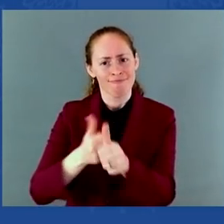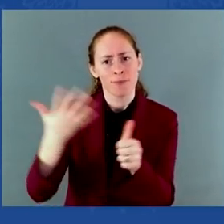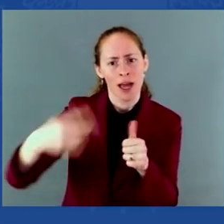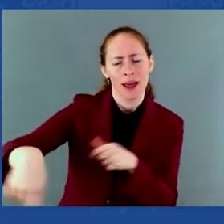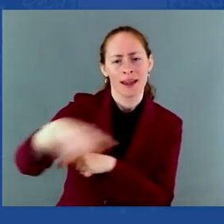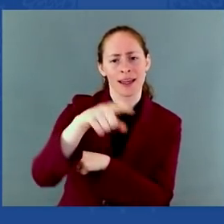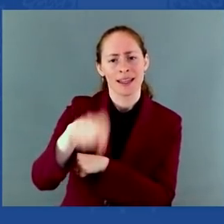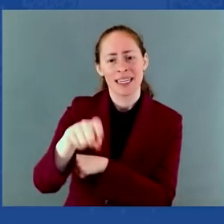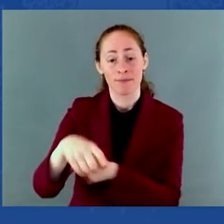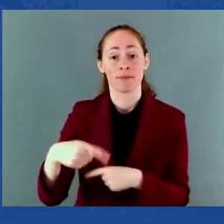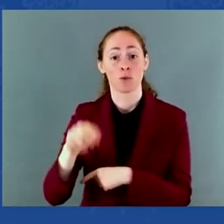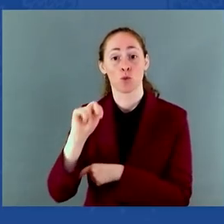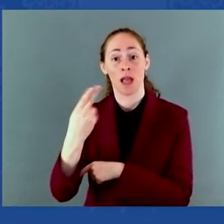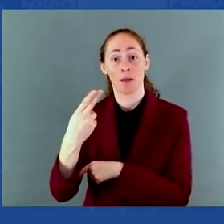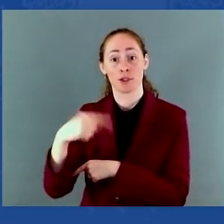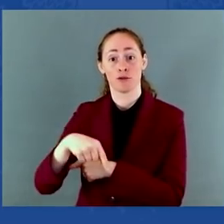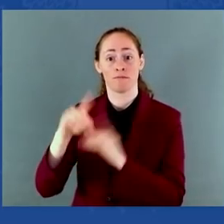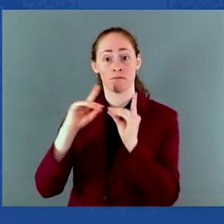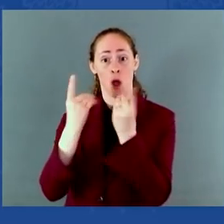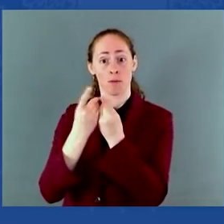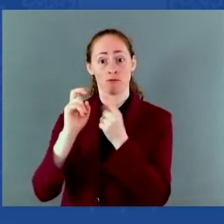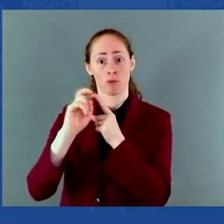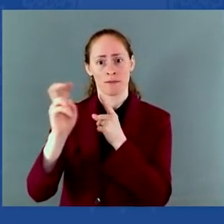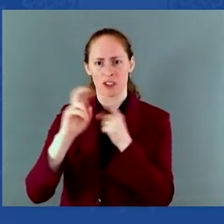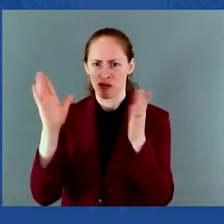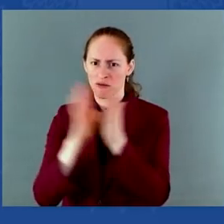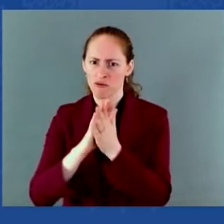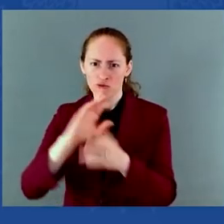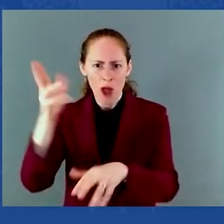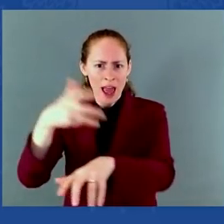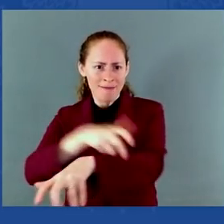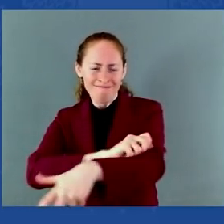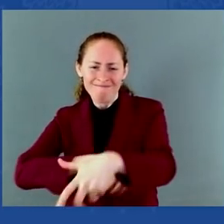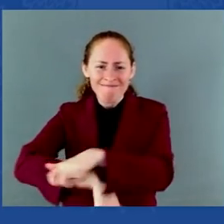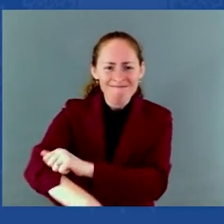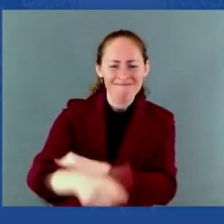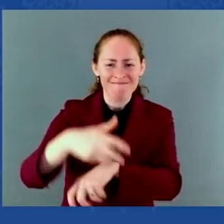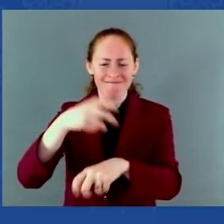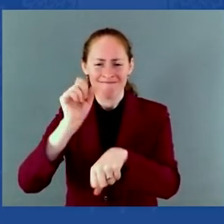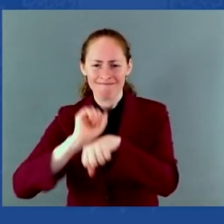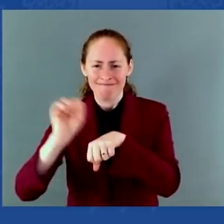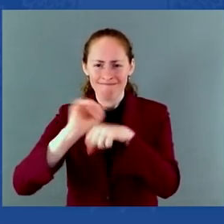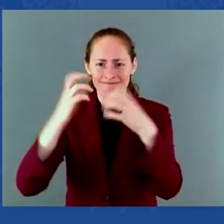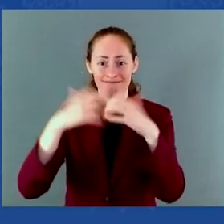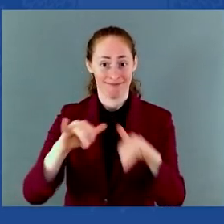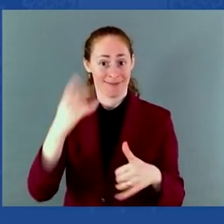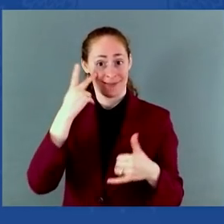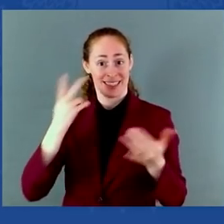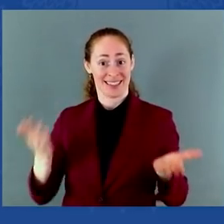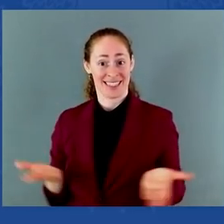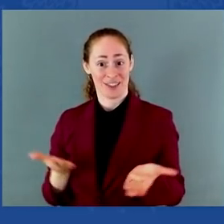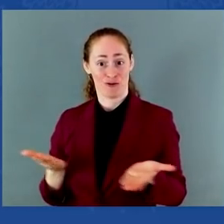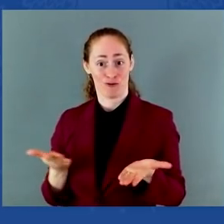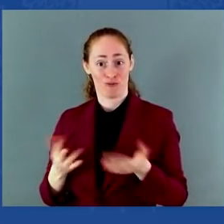advancing projects such as the rehabilitation of the bridge we're standing on today. So it's my distinct honor and privilege